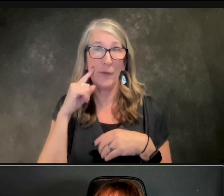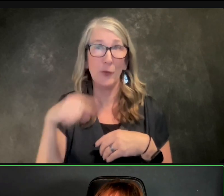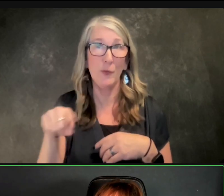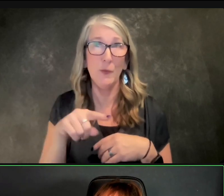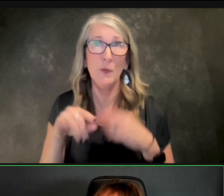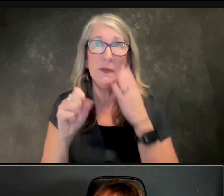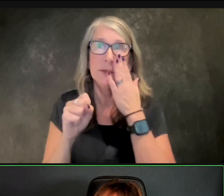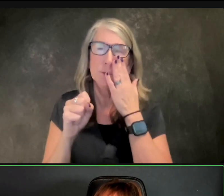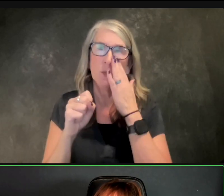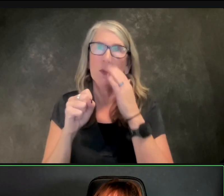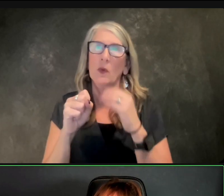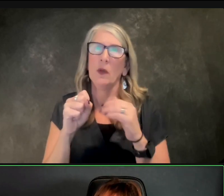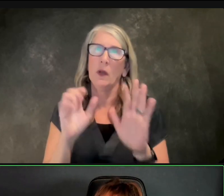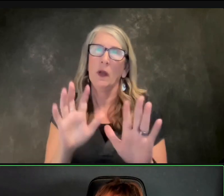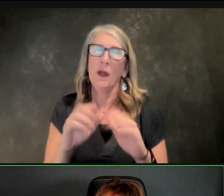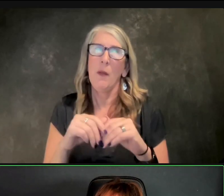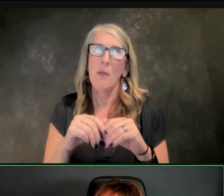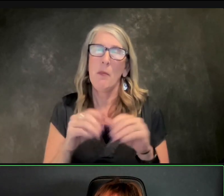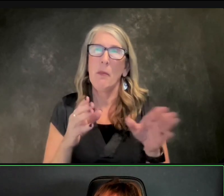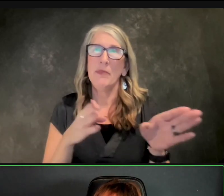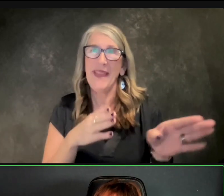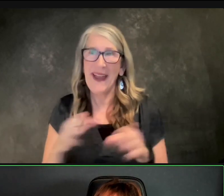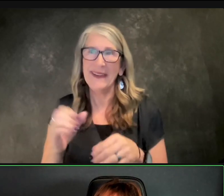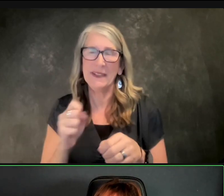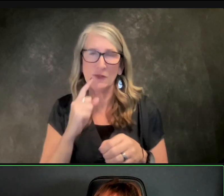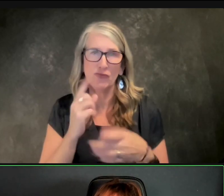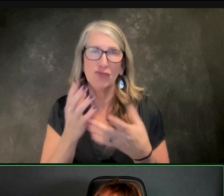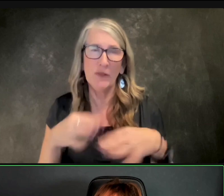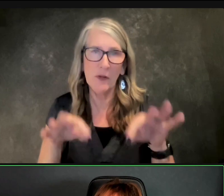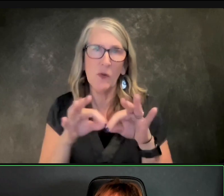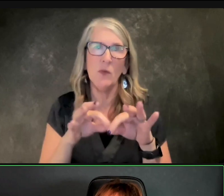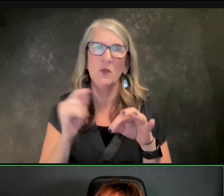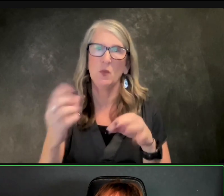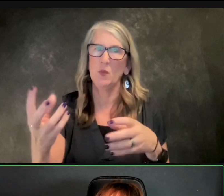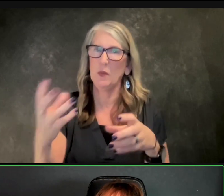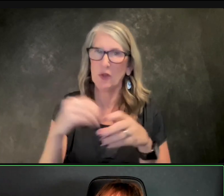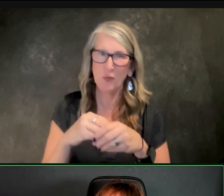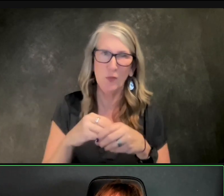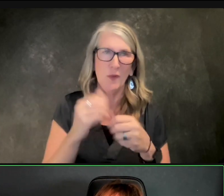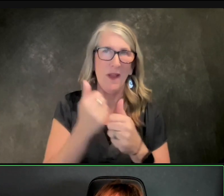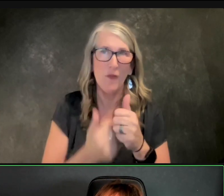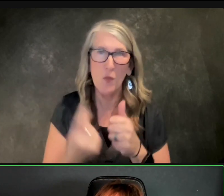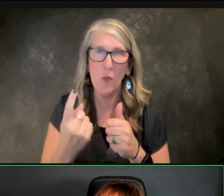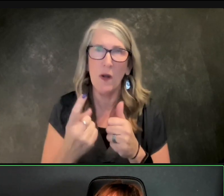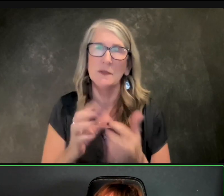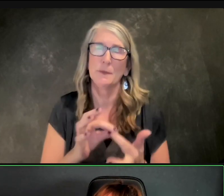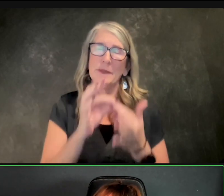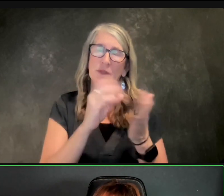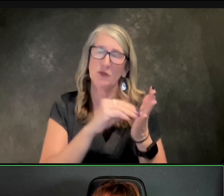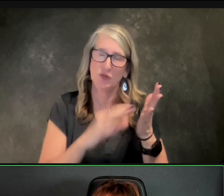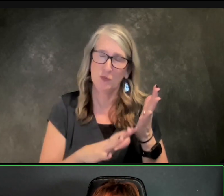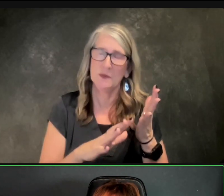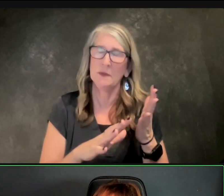Now my last bit of advice to you is that planning is critical.